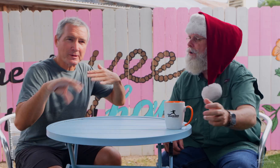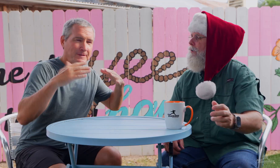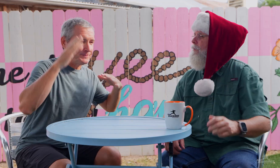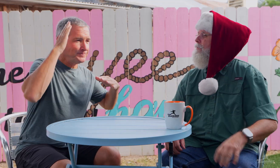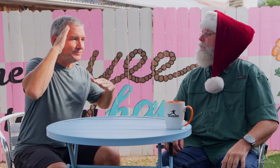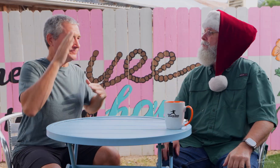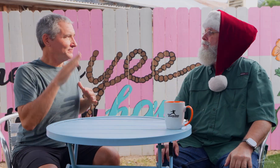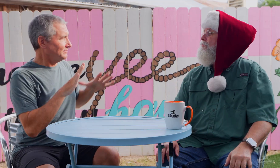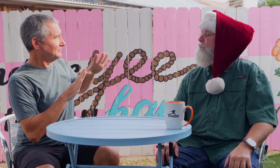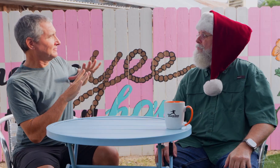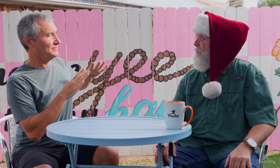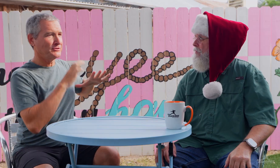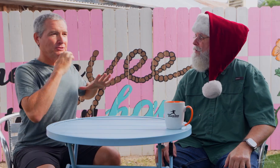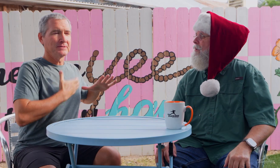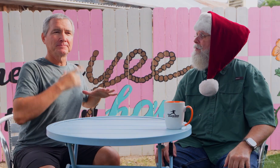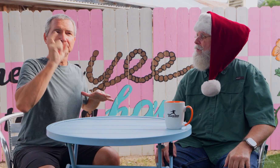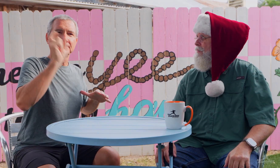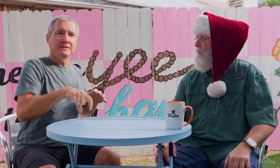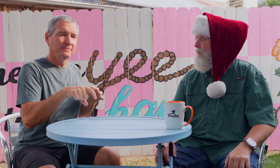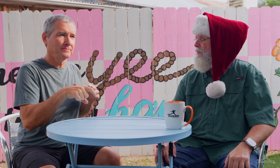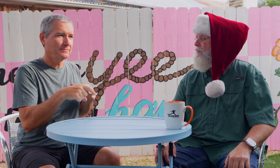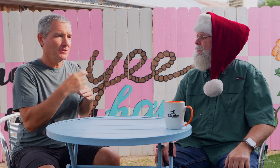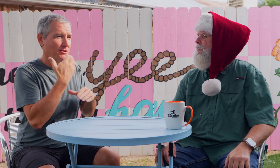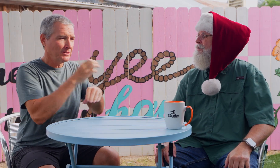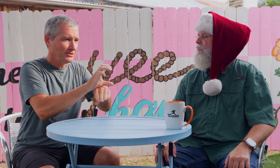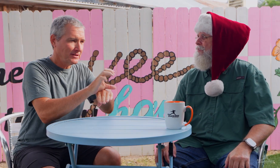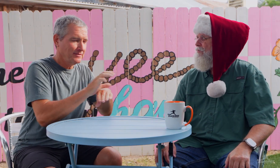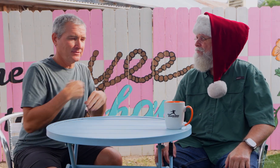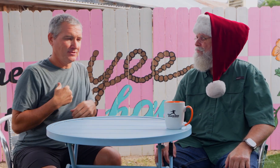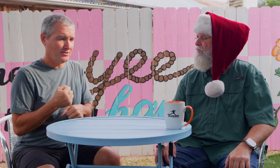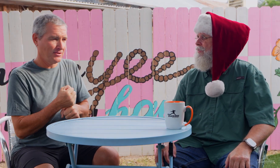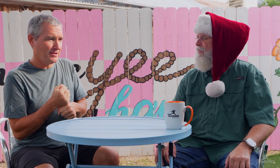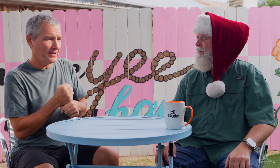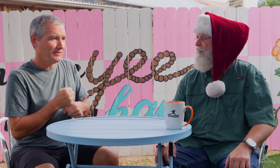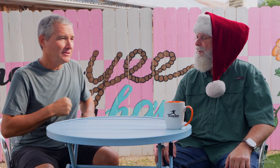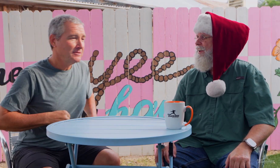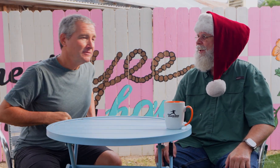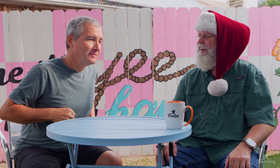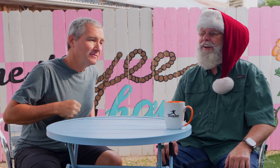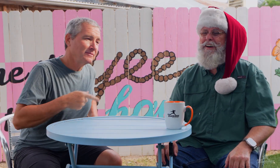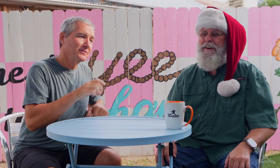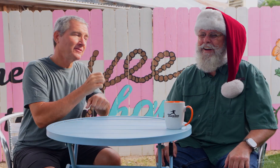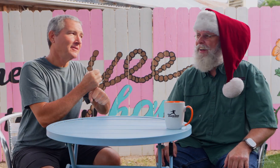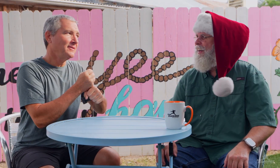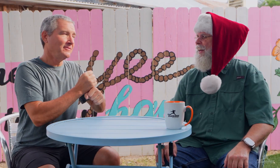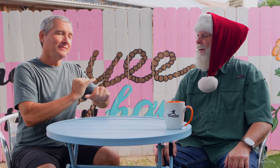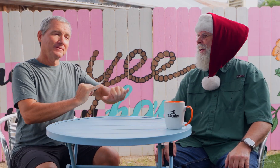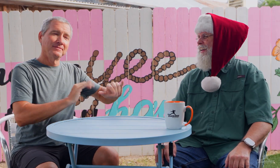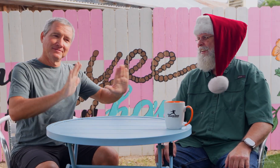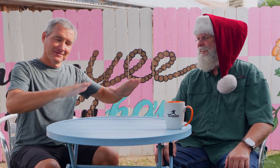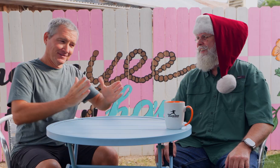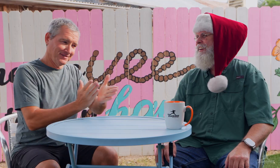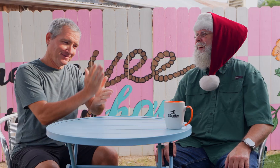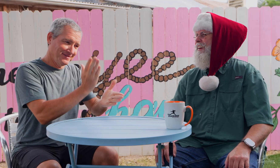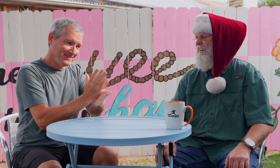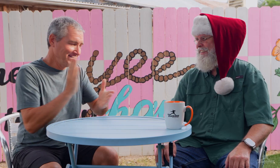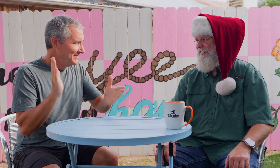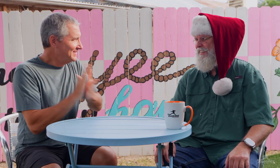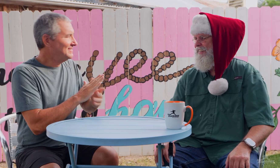You know, Santa Claus should have hot chocolate while I have coffee. What's that in there? Coffee, just like me? That's alright